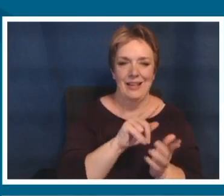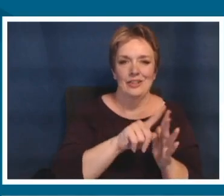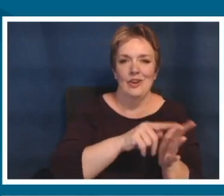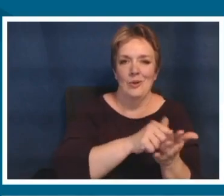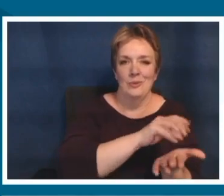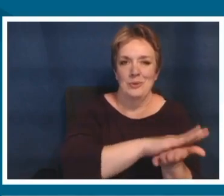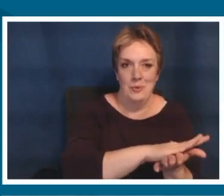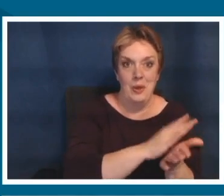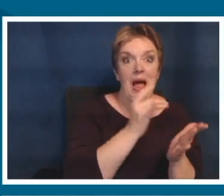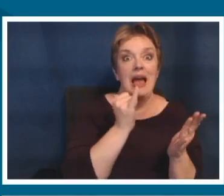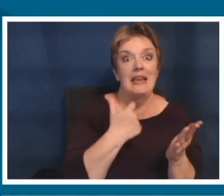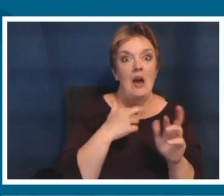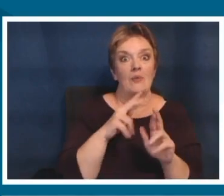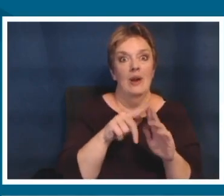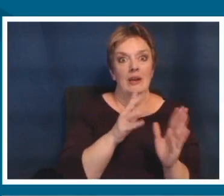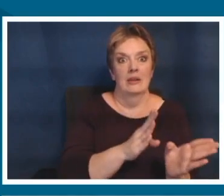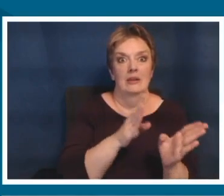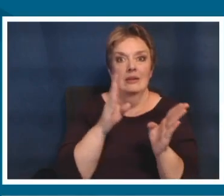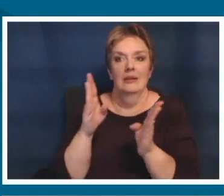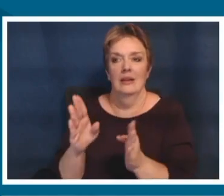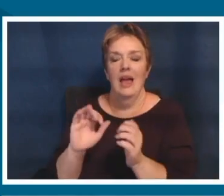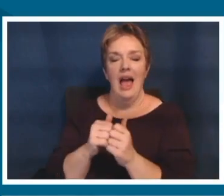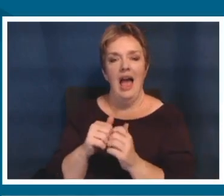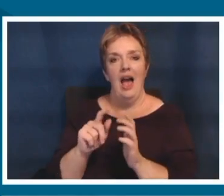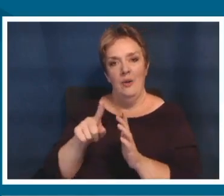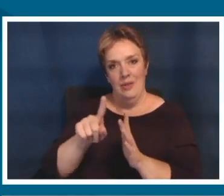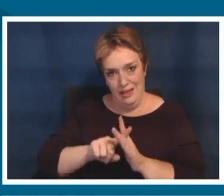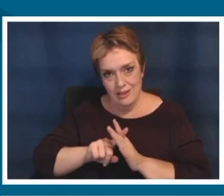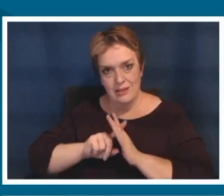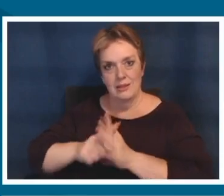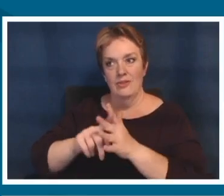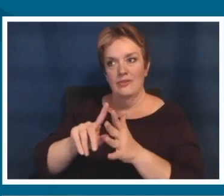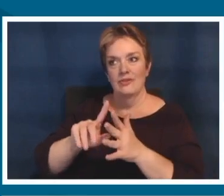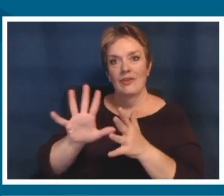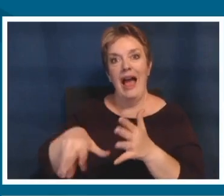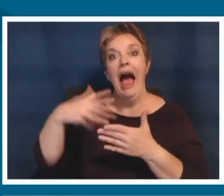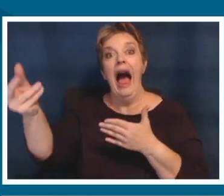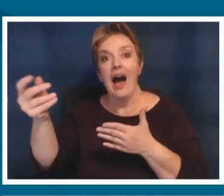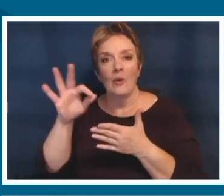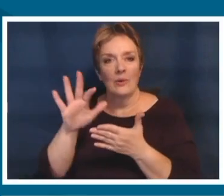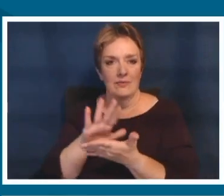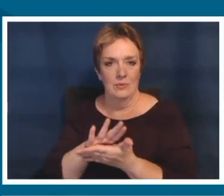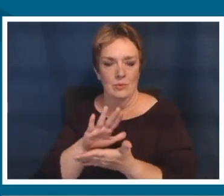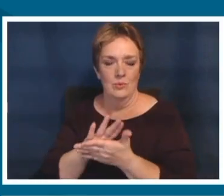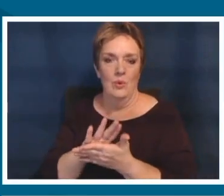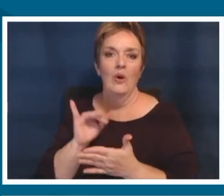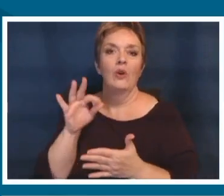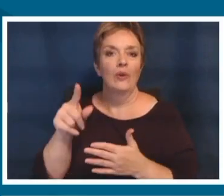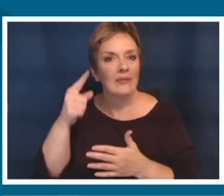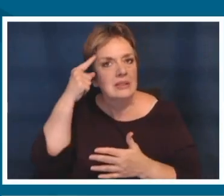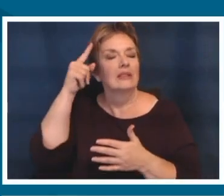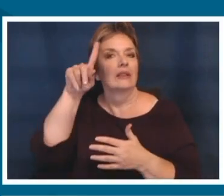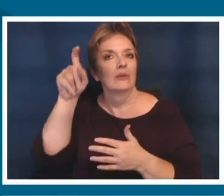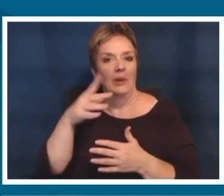you have questions about that that come to you as as we're sharing please use the q a for that and we'll address as